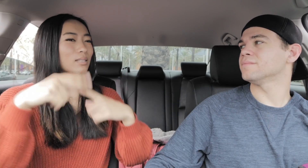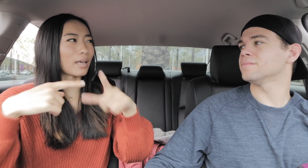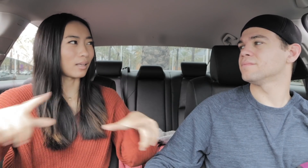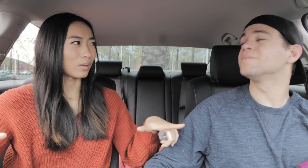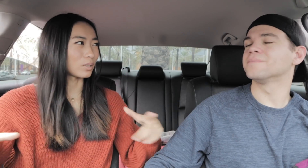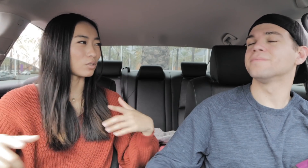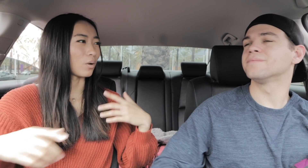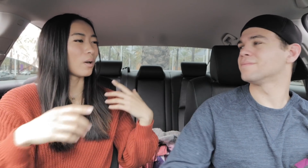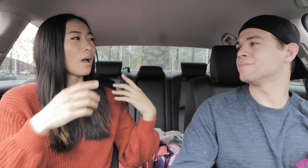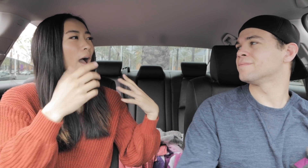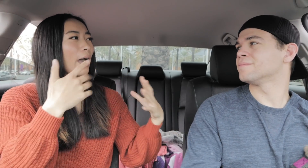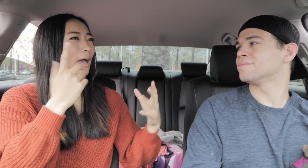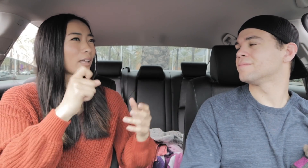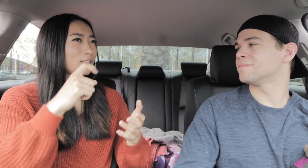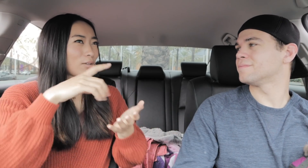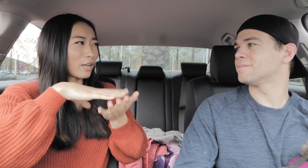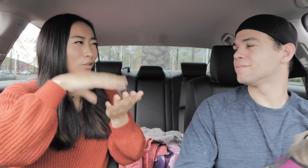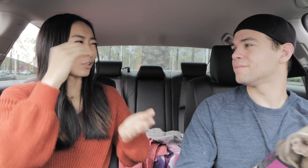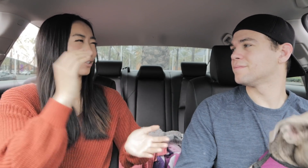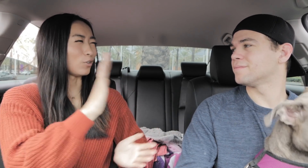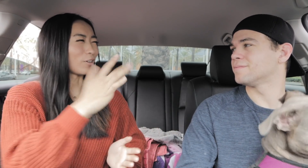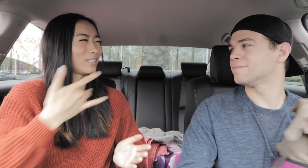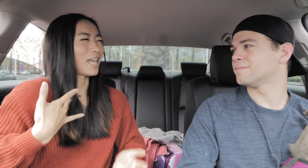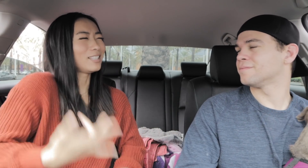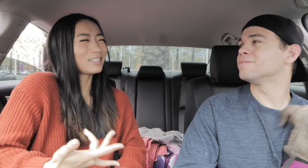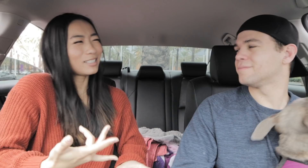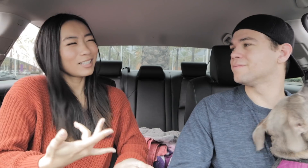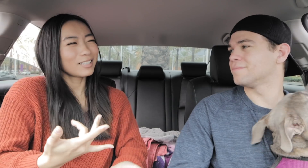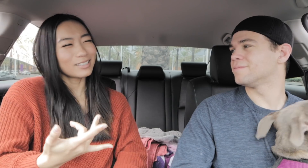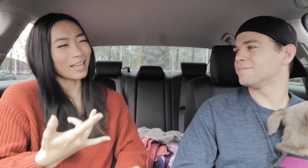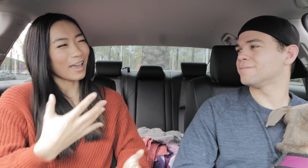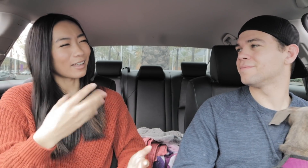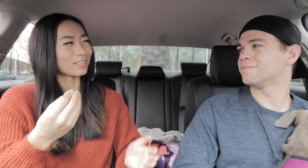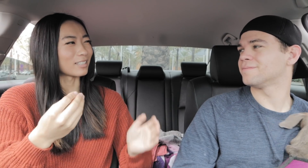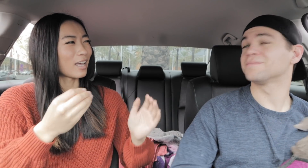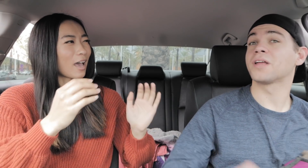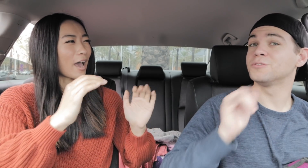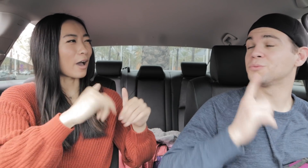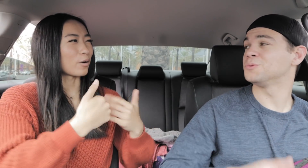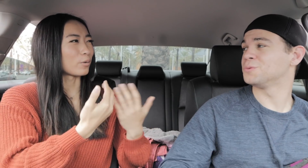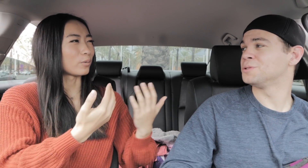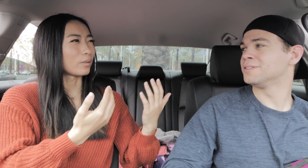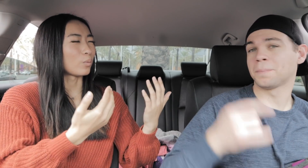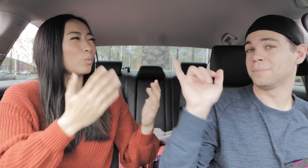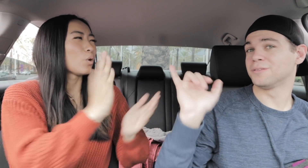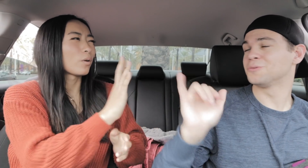sign language, so I had to kind of learn your tendencies and R: that's true E: how